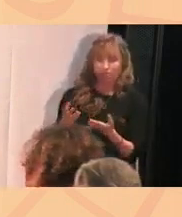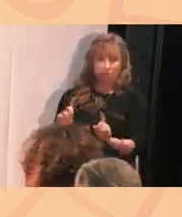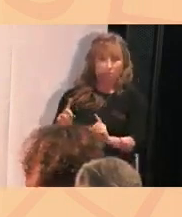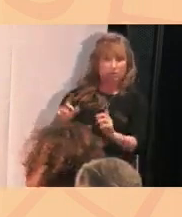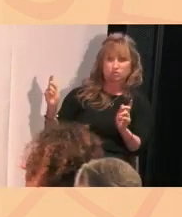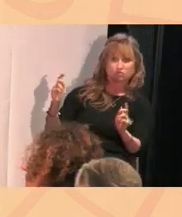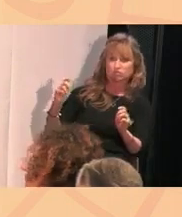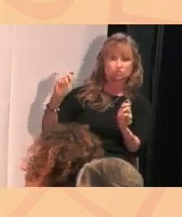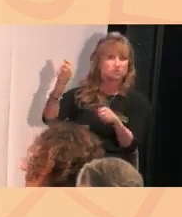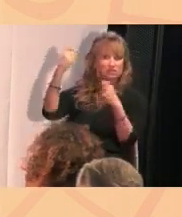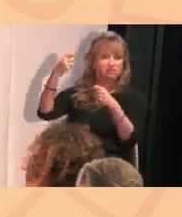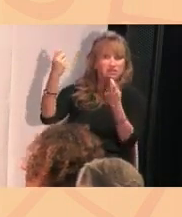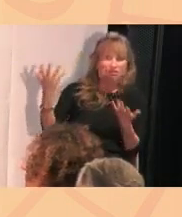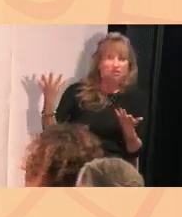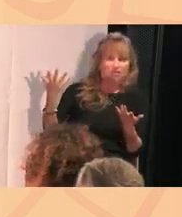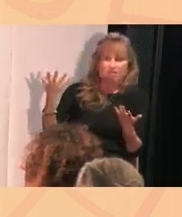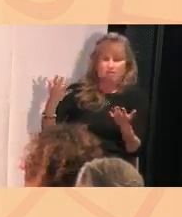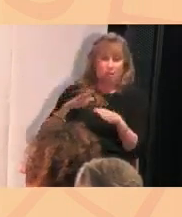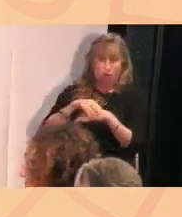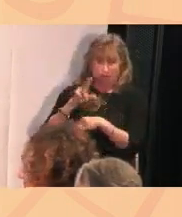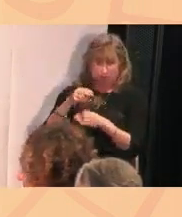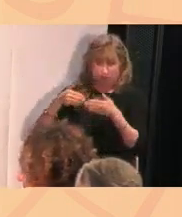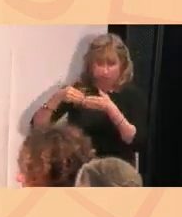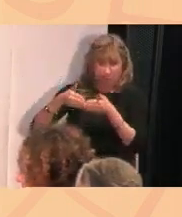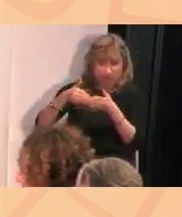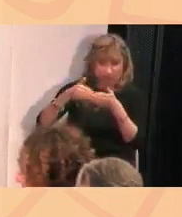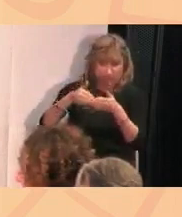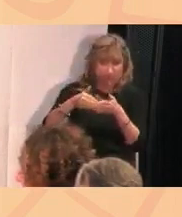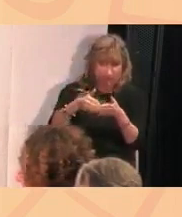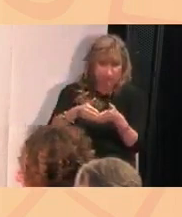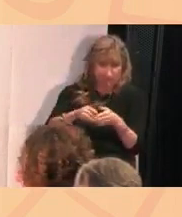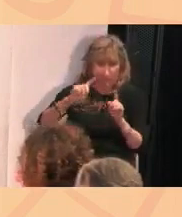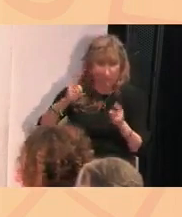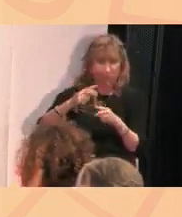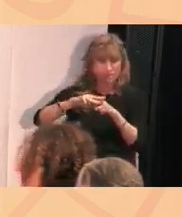the point of view they took was that the Aboriginal Arts Board,